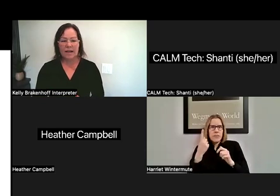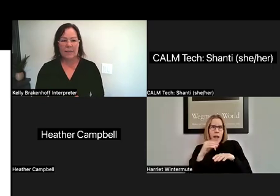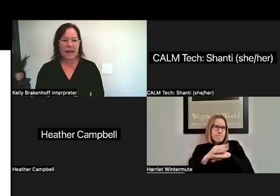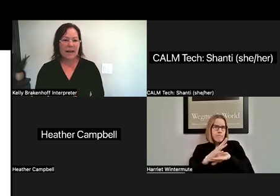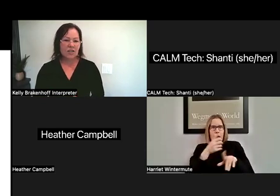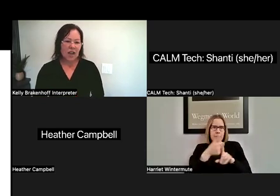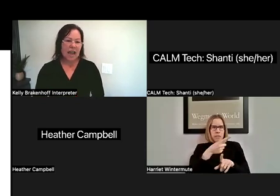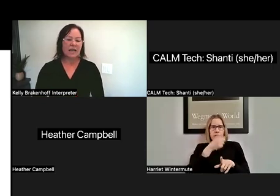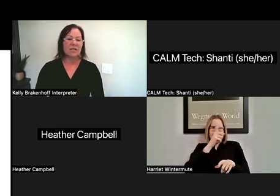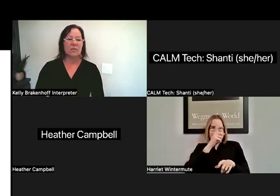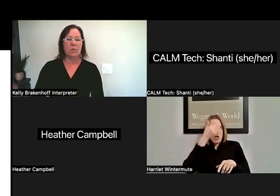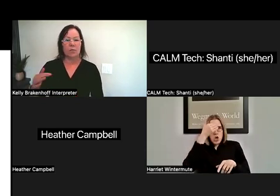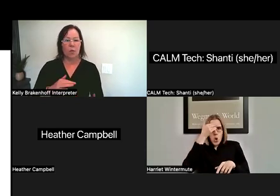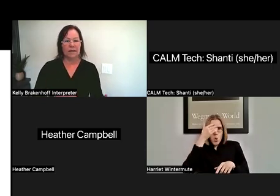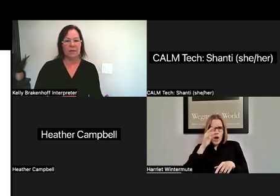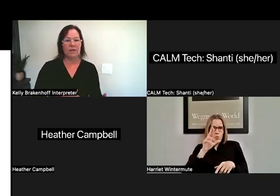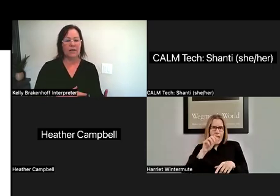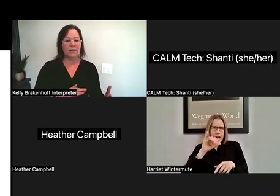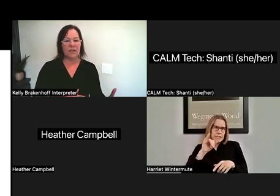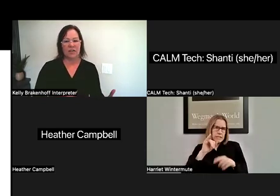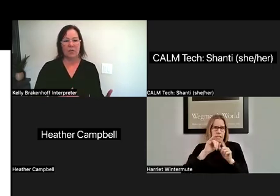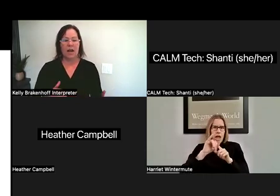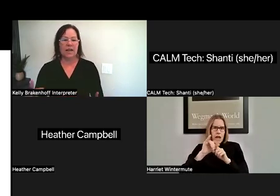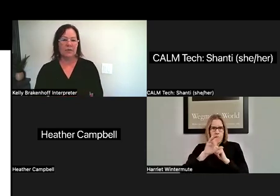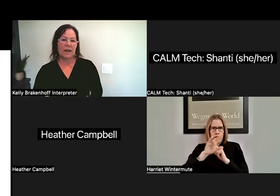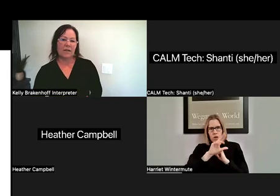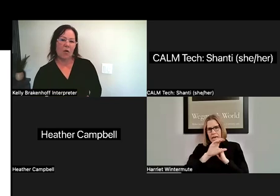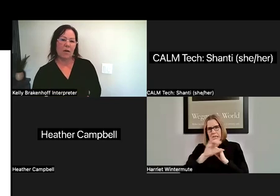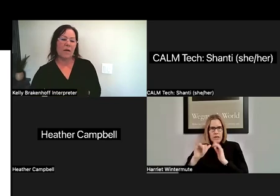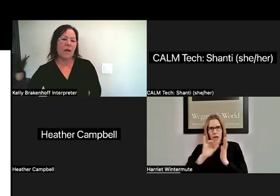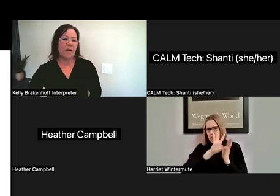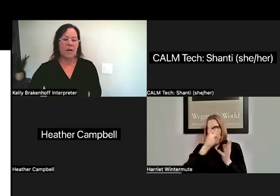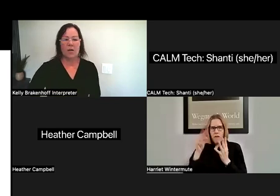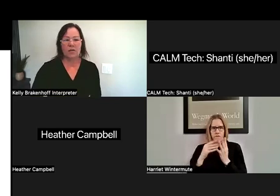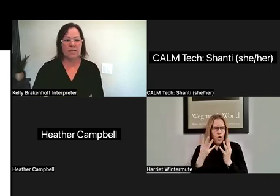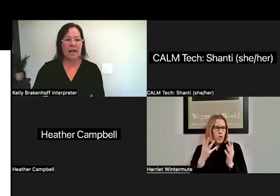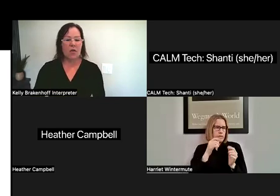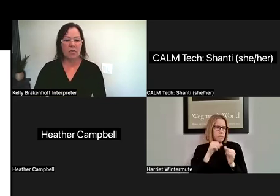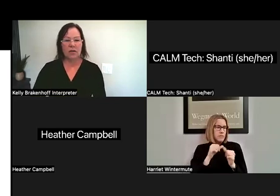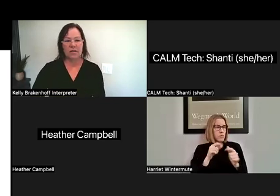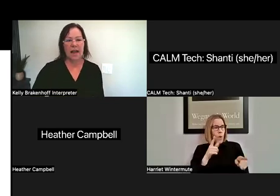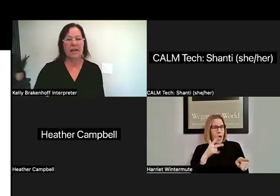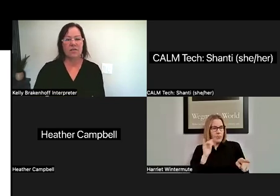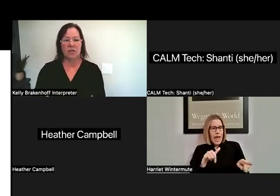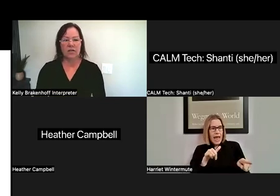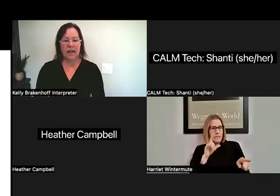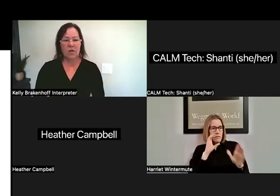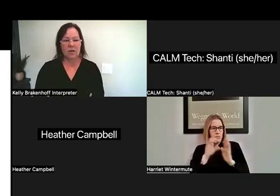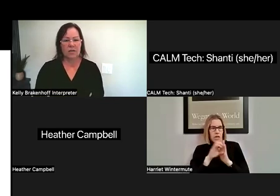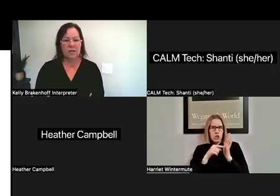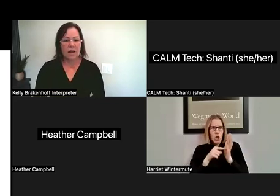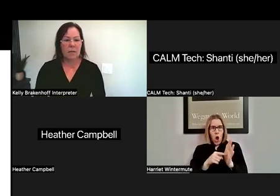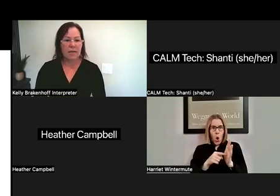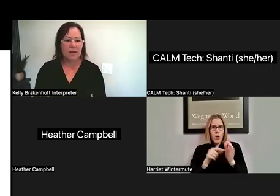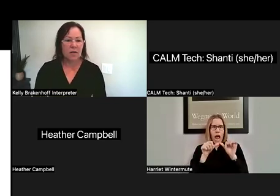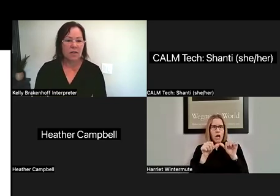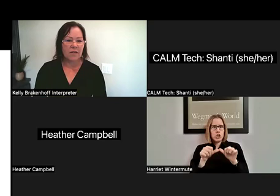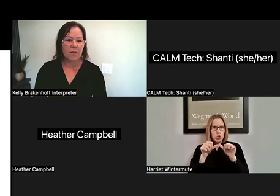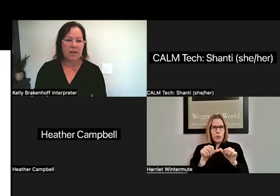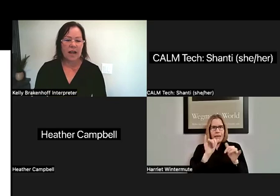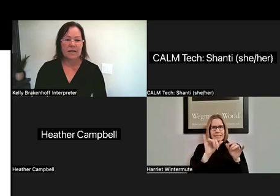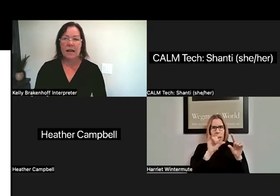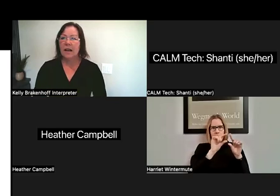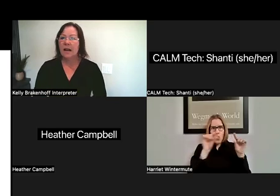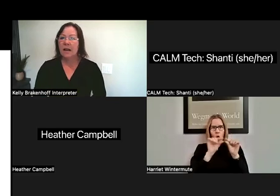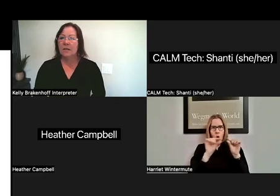something that's changed we inform the external stakeholders about the results of our project.